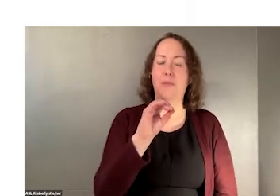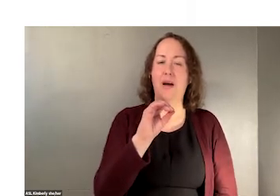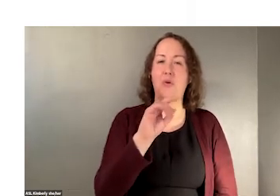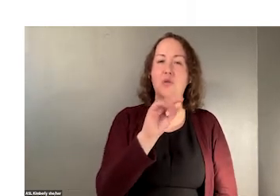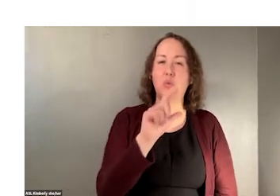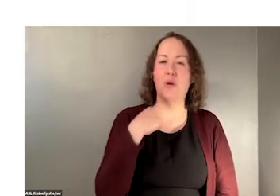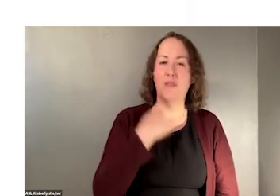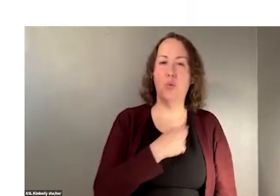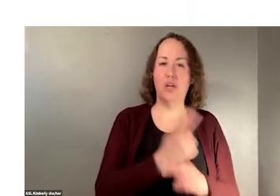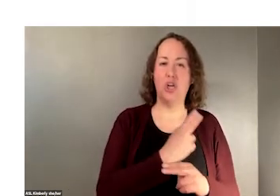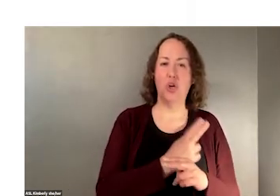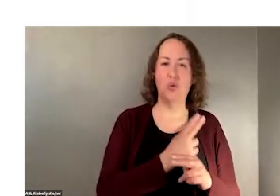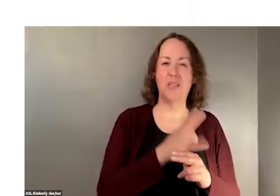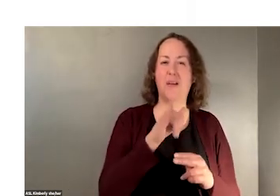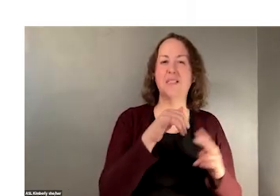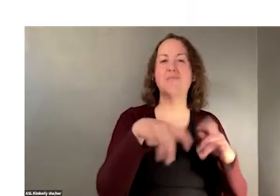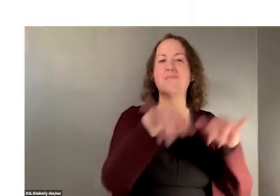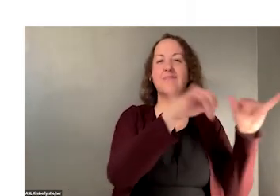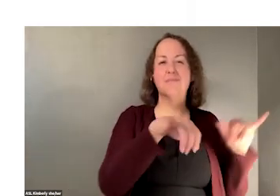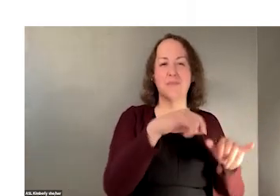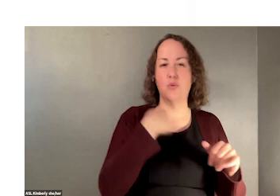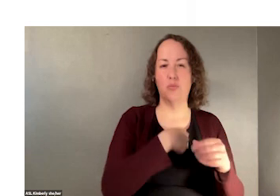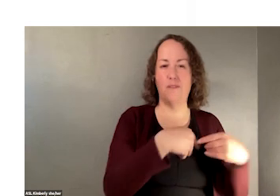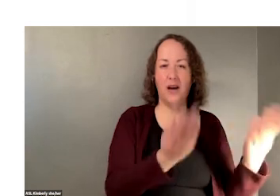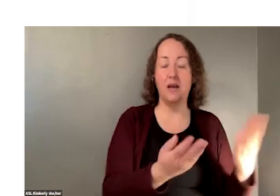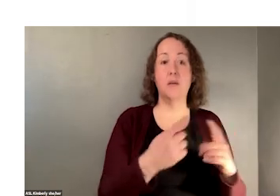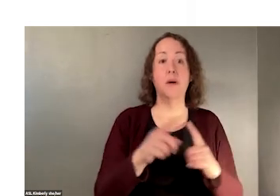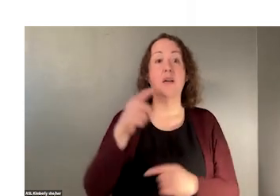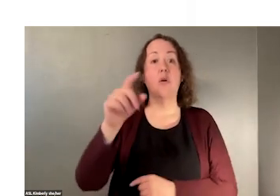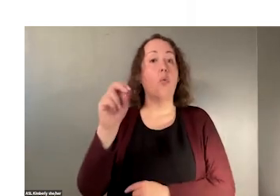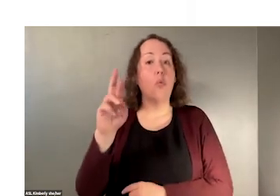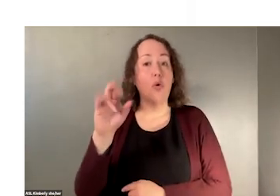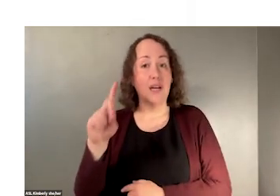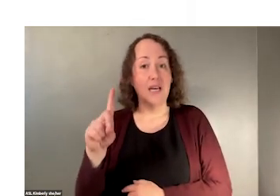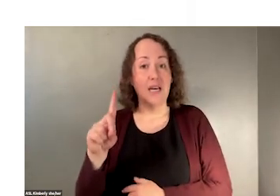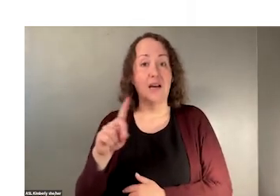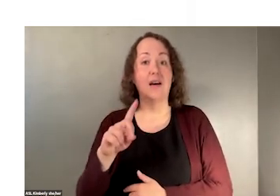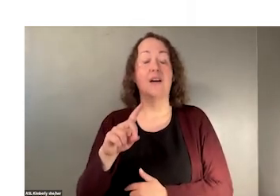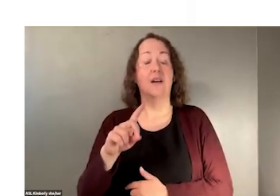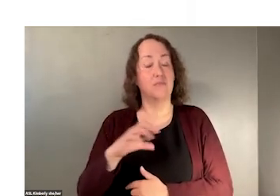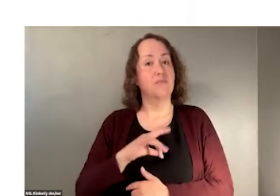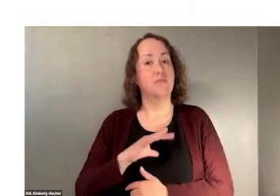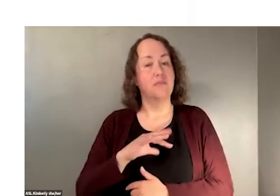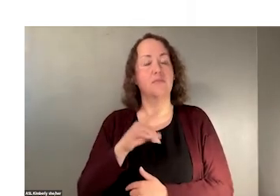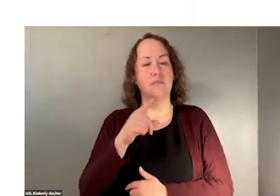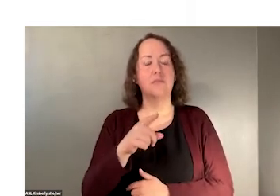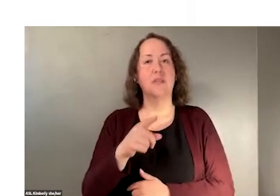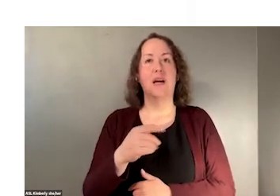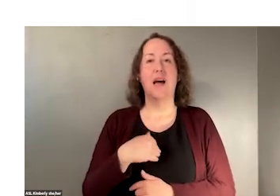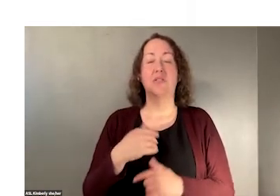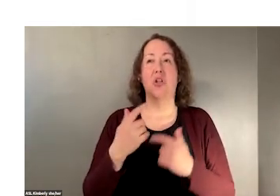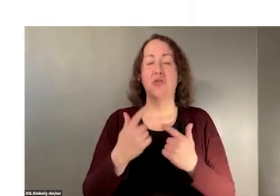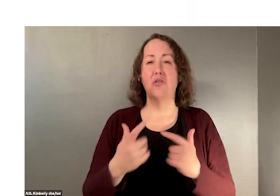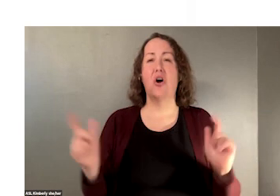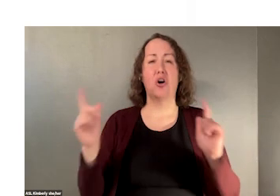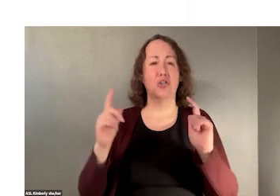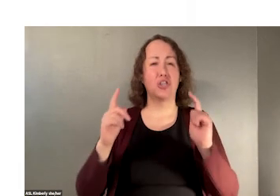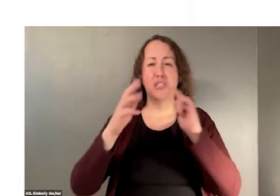And what that is is ORCID works with a very large, diverse group of citation databases.